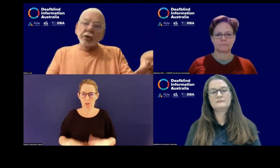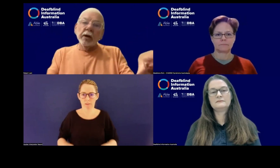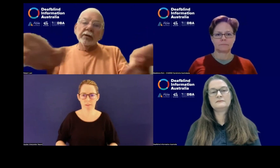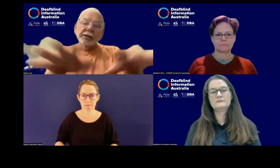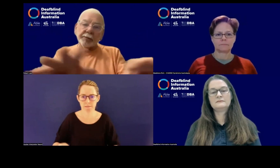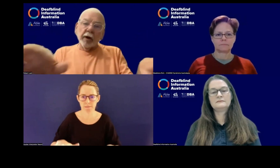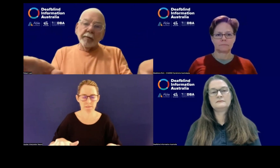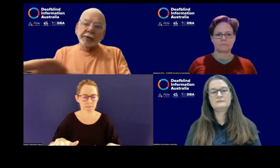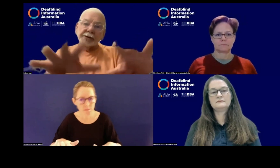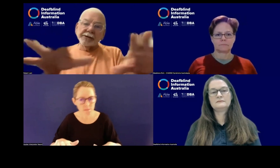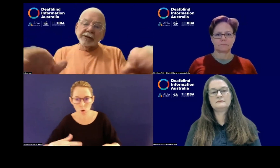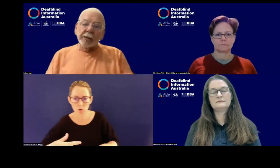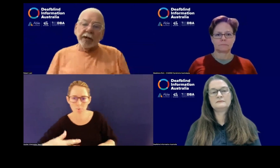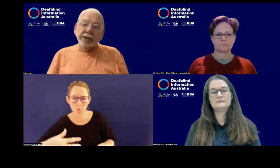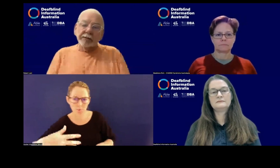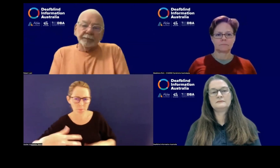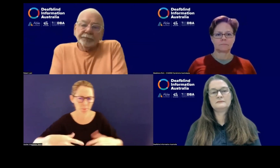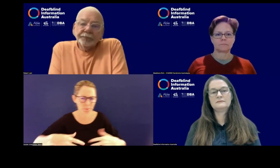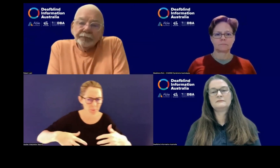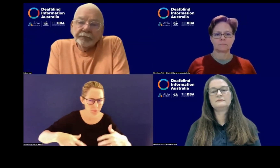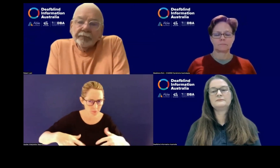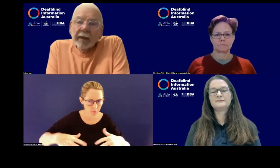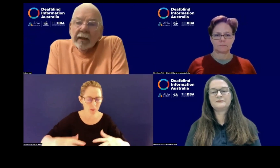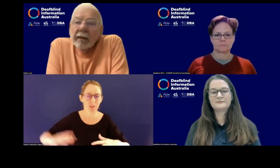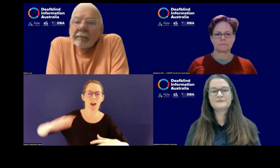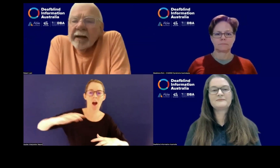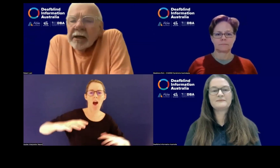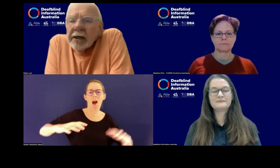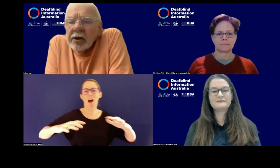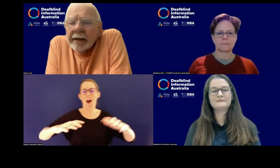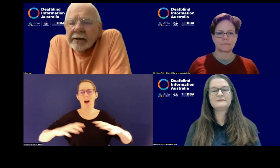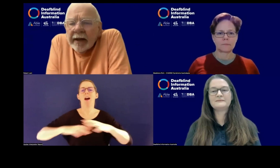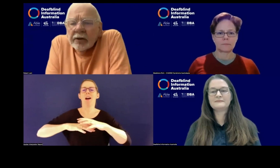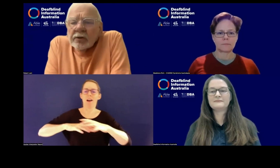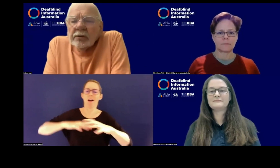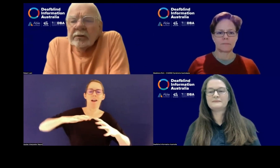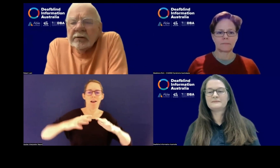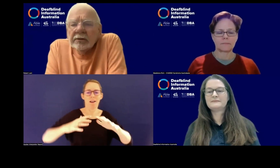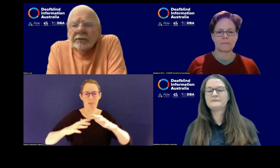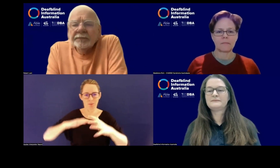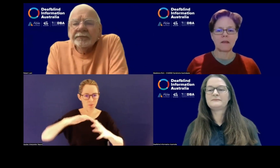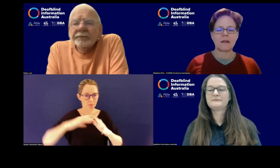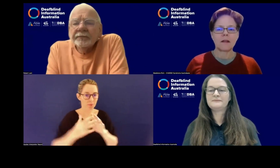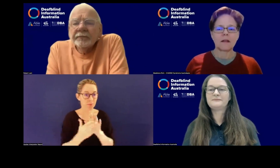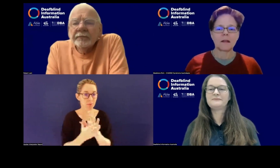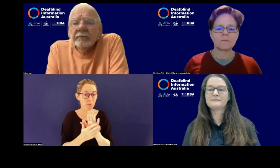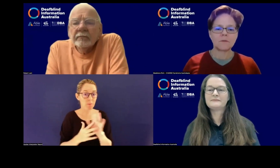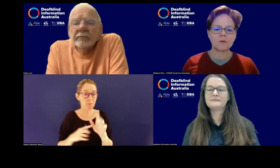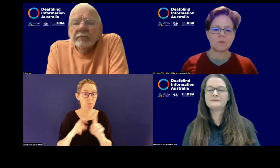that's appropriate to the situation. Madelene can you add to that at all?